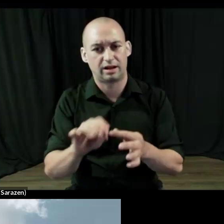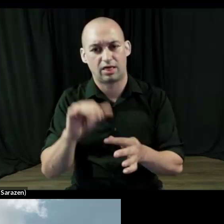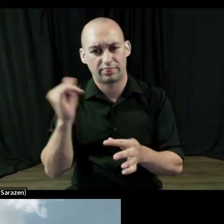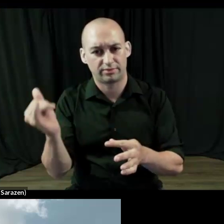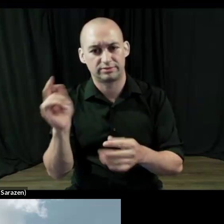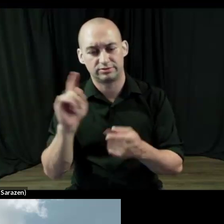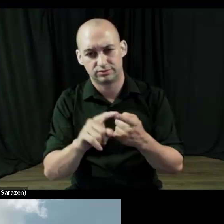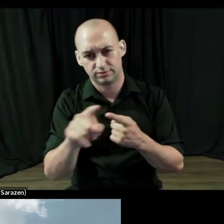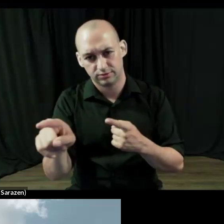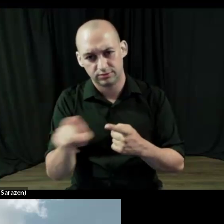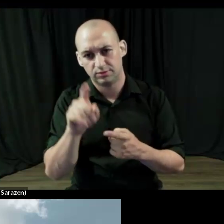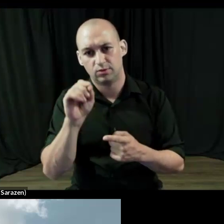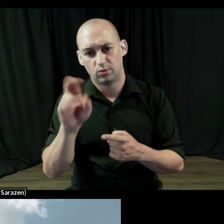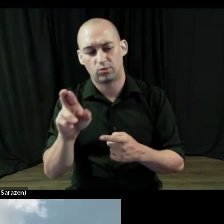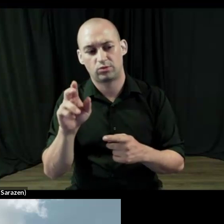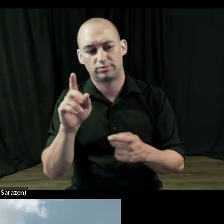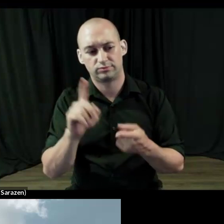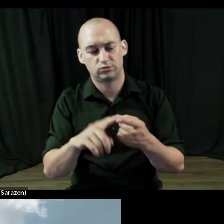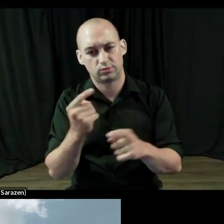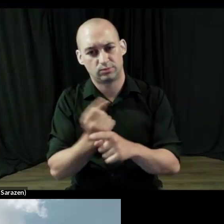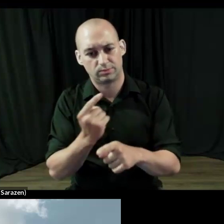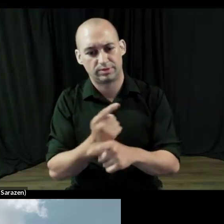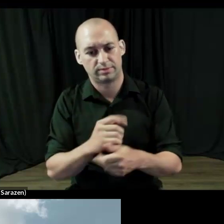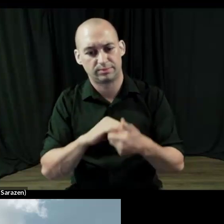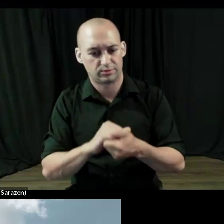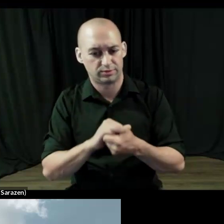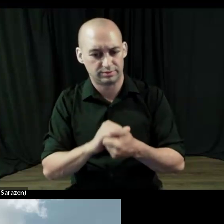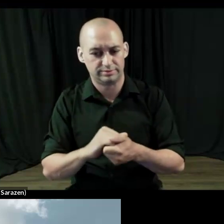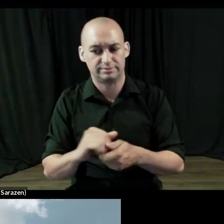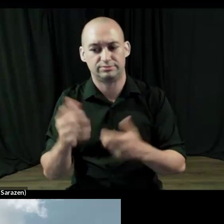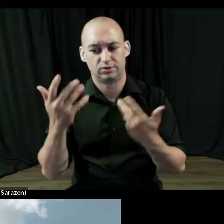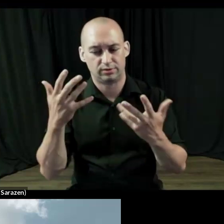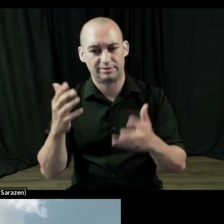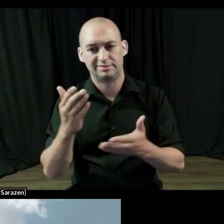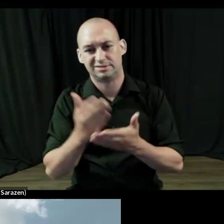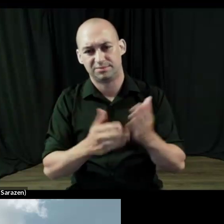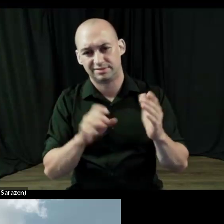to appropriate partners that we've heard about. There's already been some examples of that.